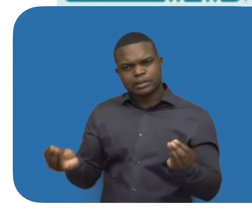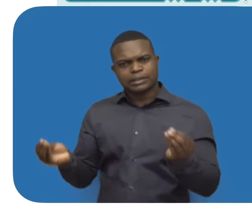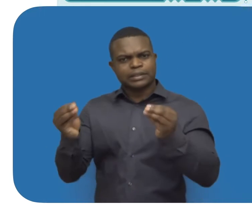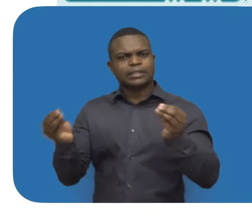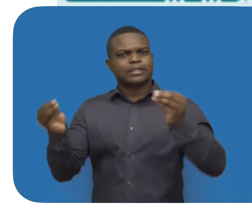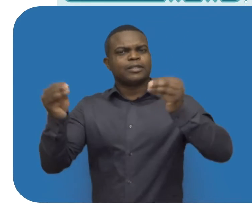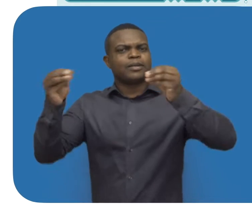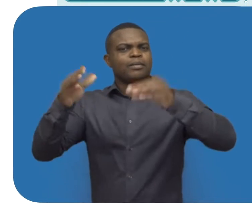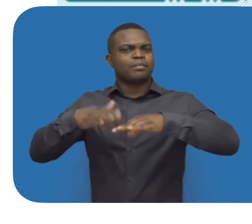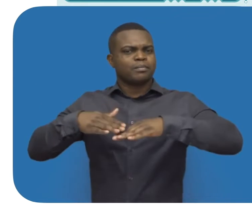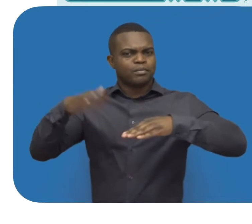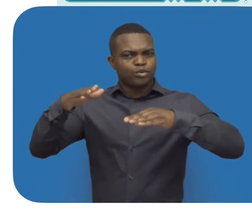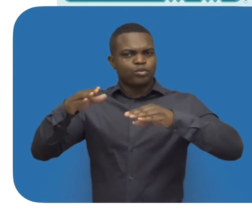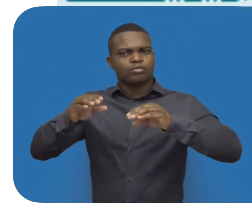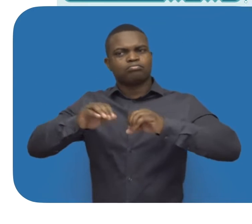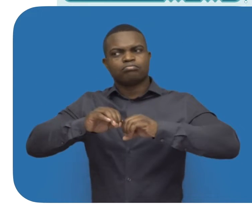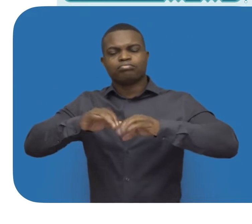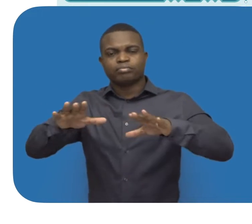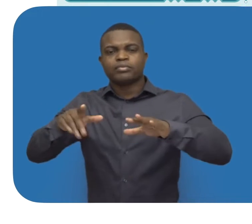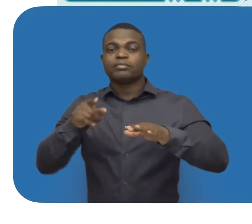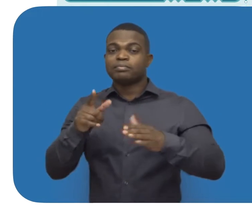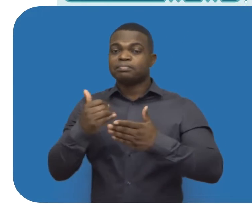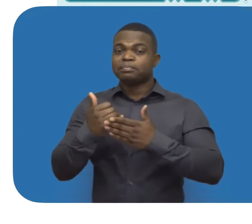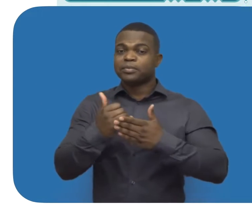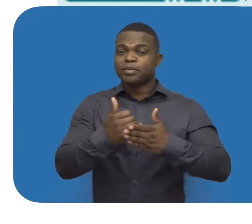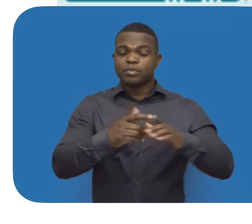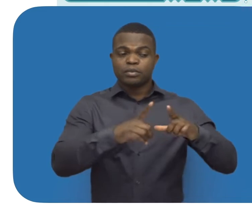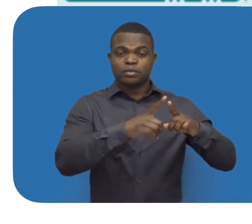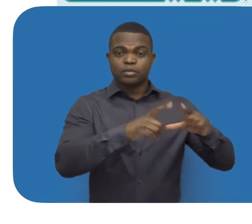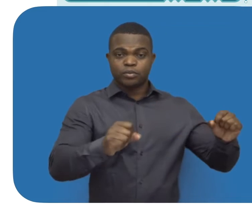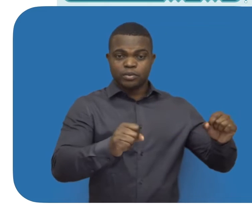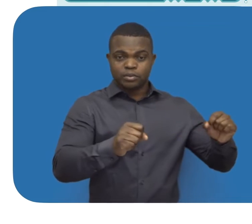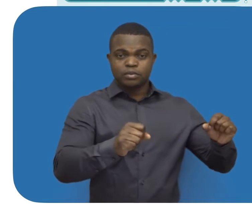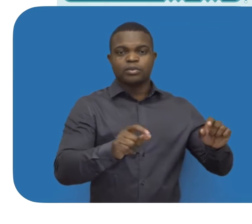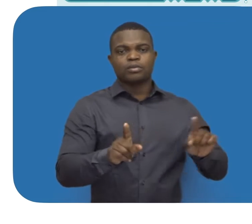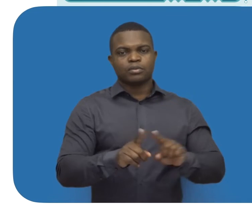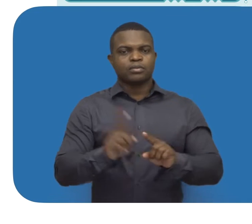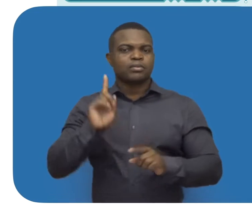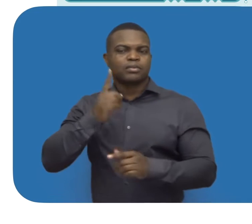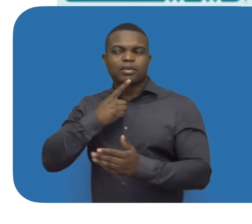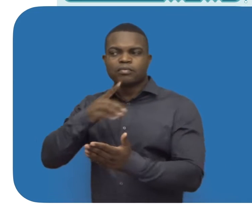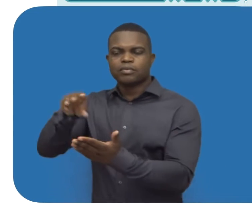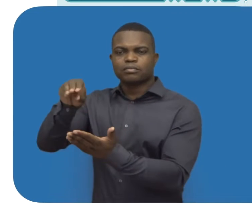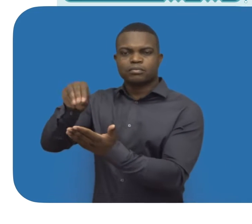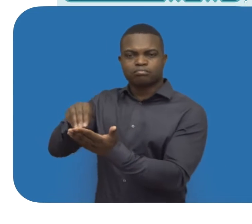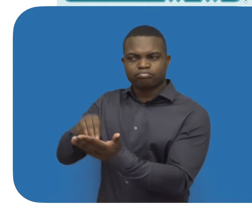As I mentioned before, the DGS Corpus is both a linguistic resource and a record of deaf culture.